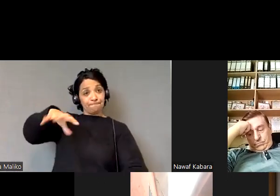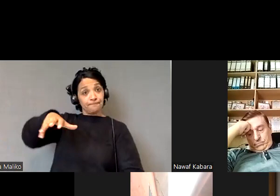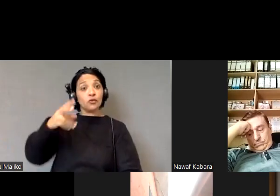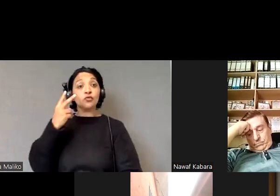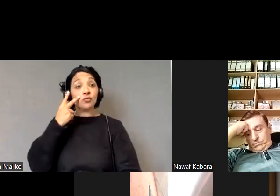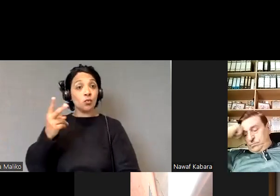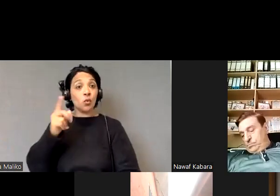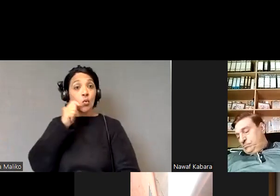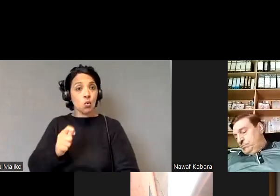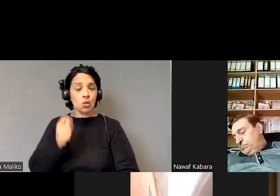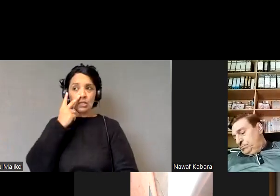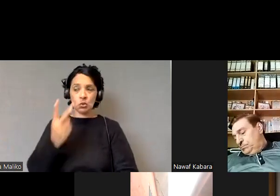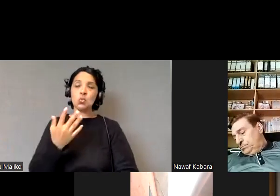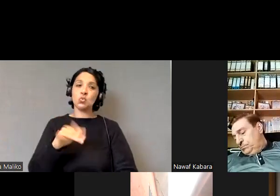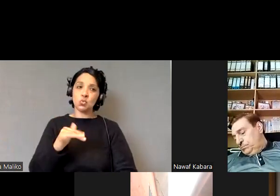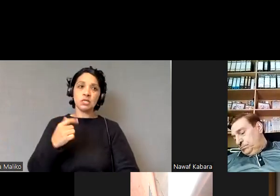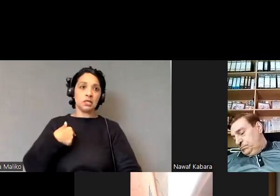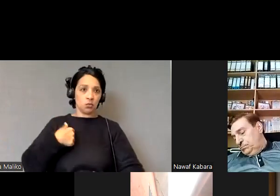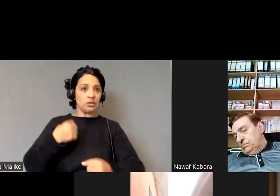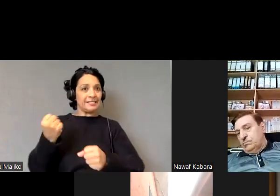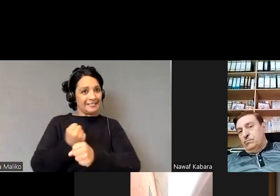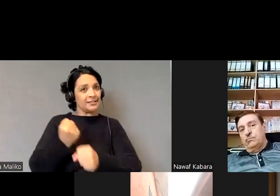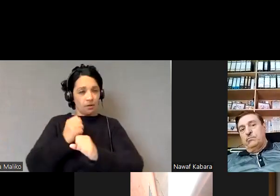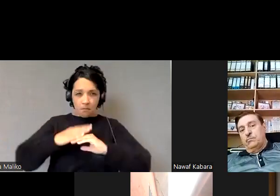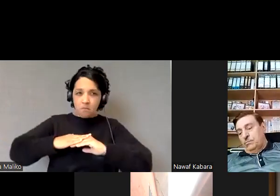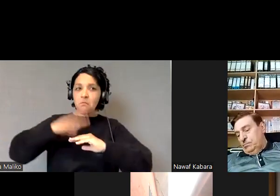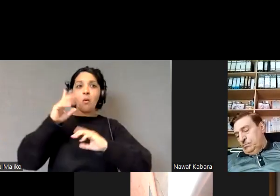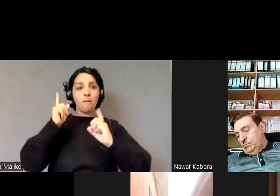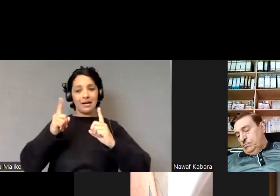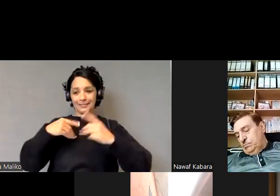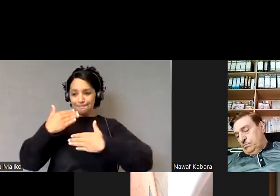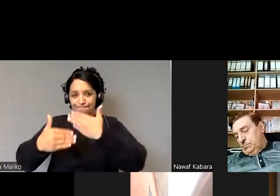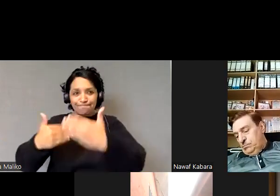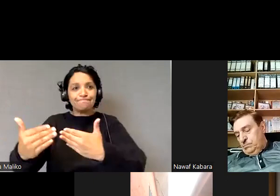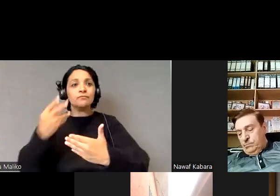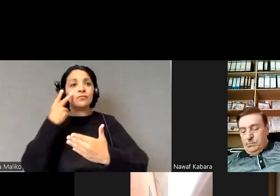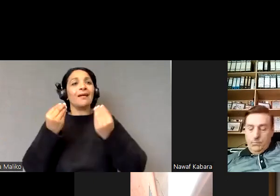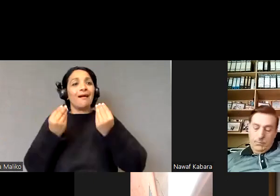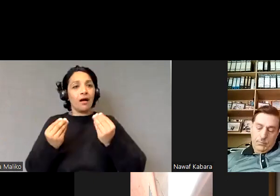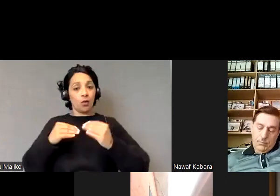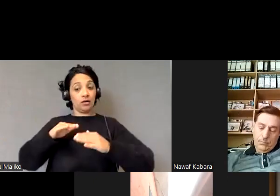work to do as they progress through the other stages of the peace continuum.